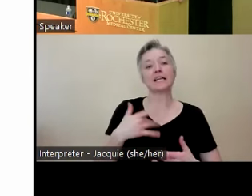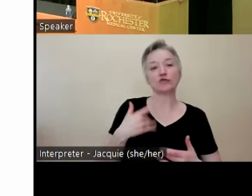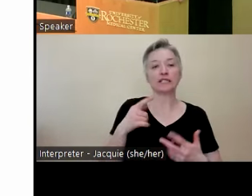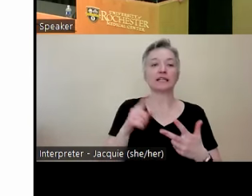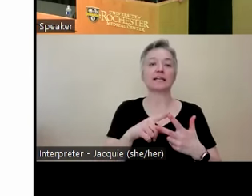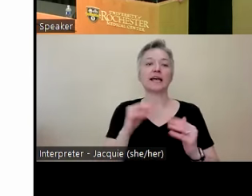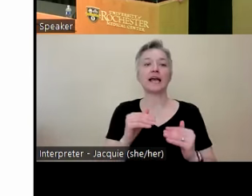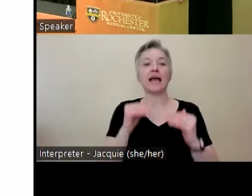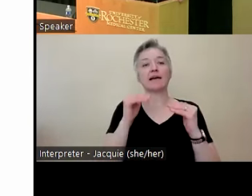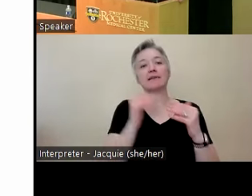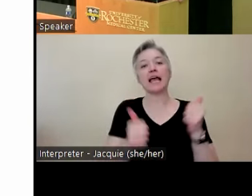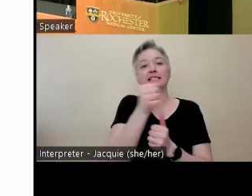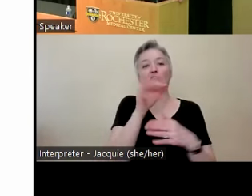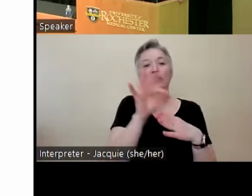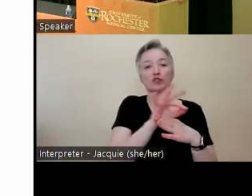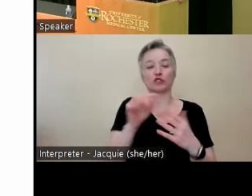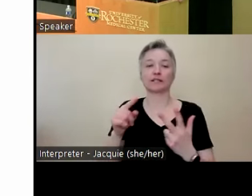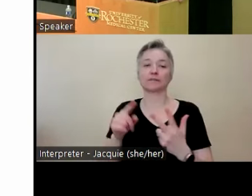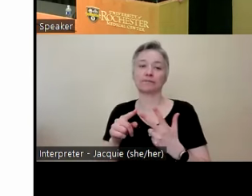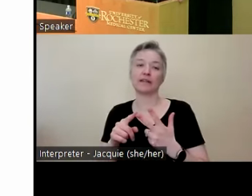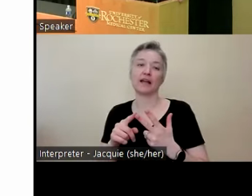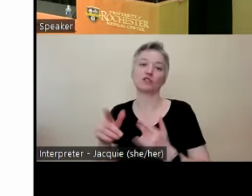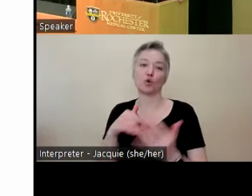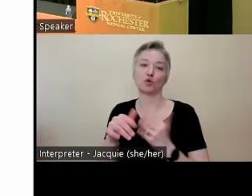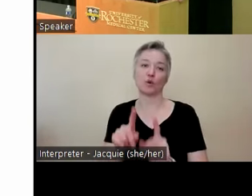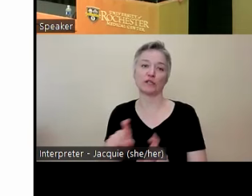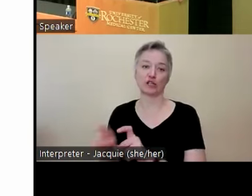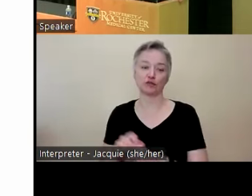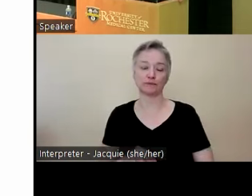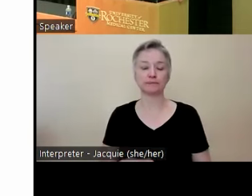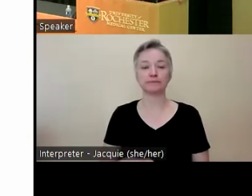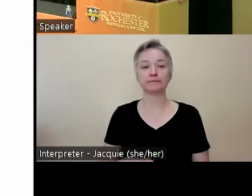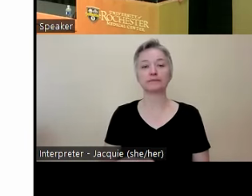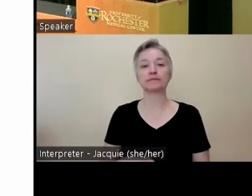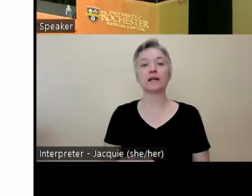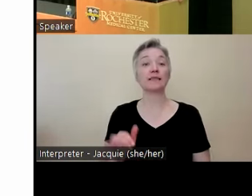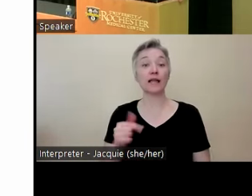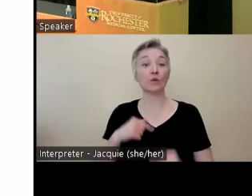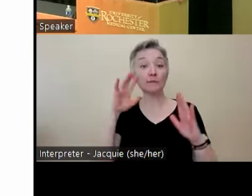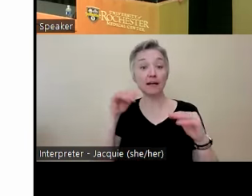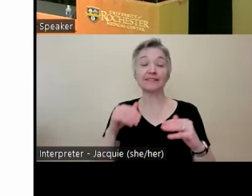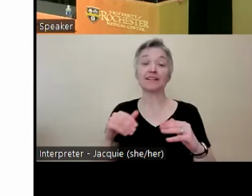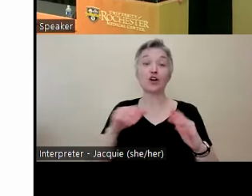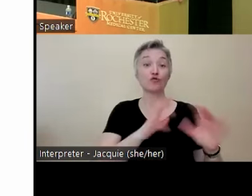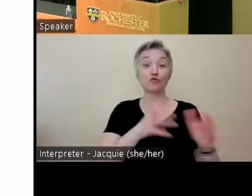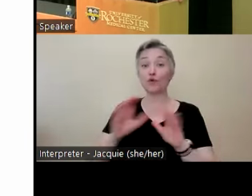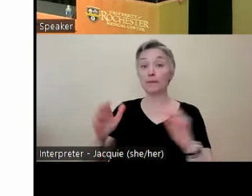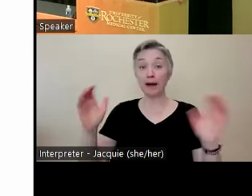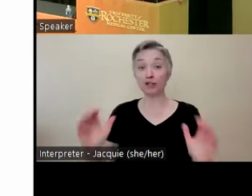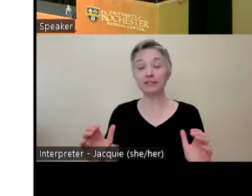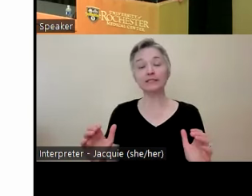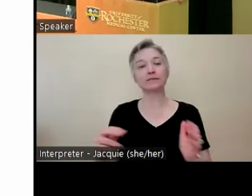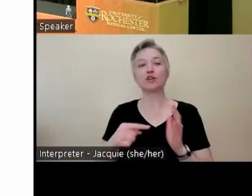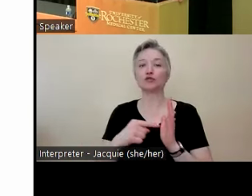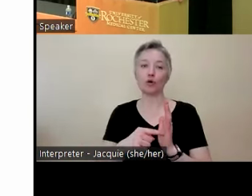questionnaires as expected group comparisons revealed significantly lower social motivation